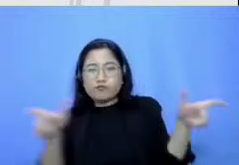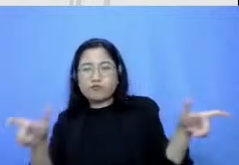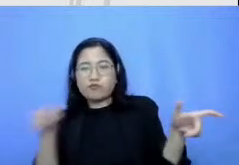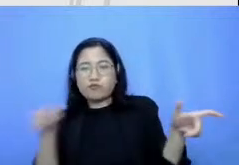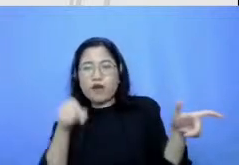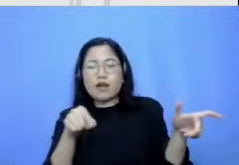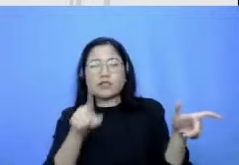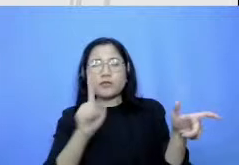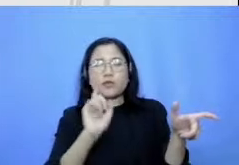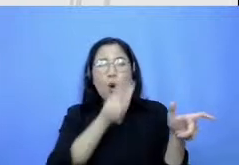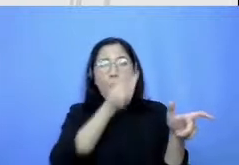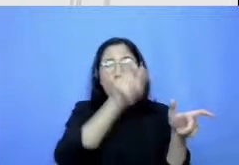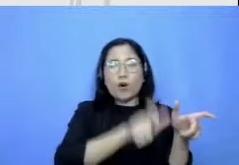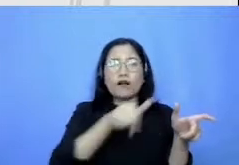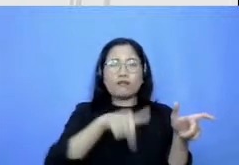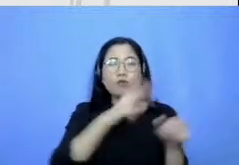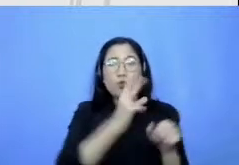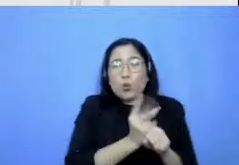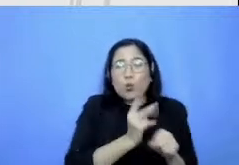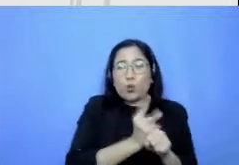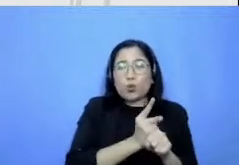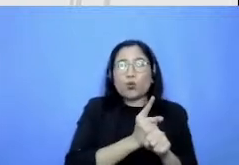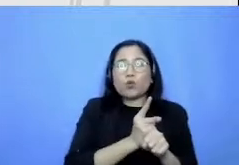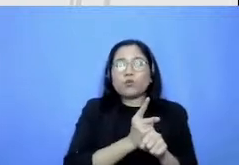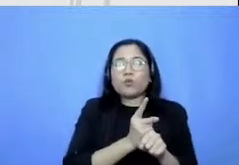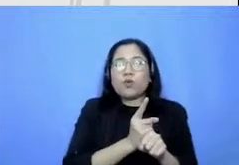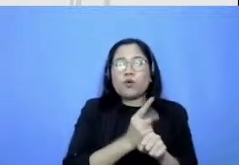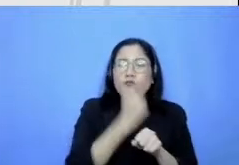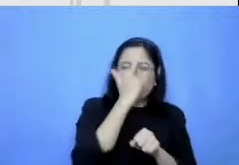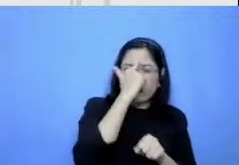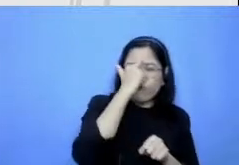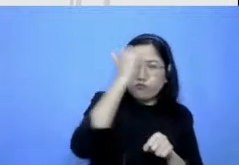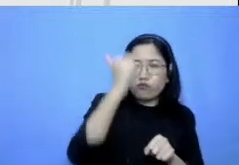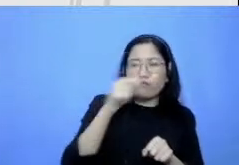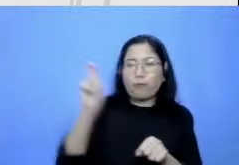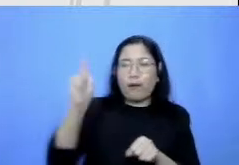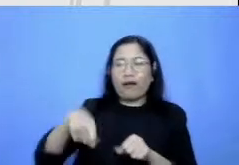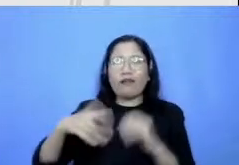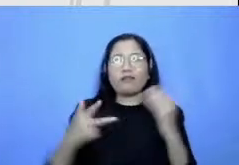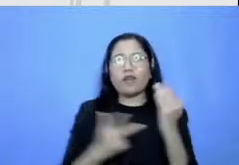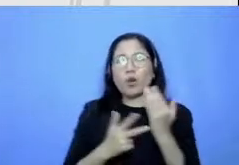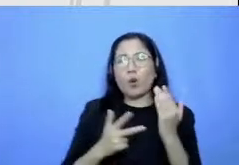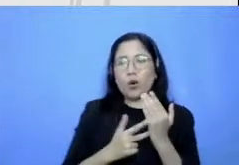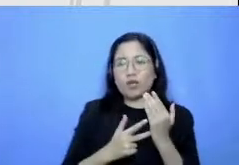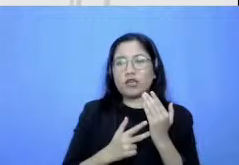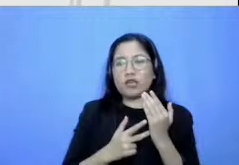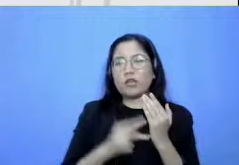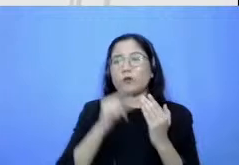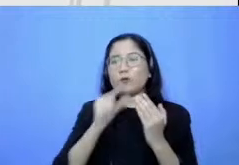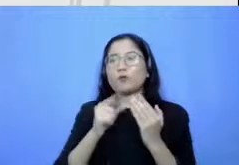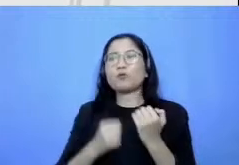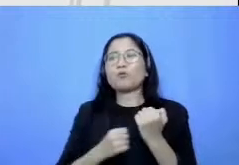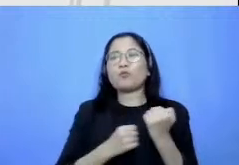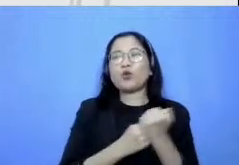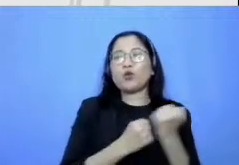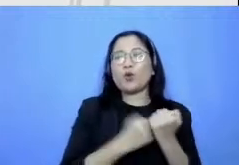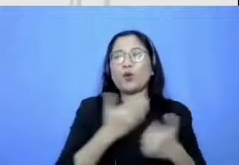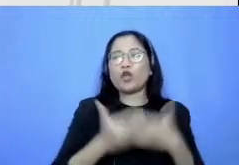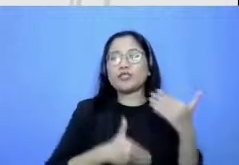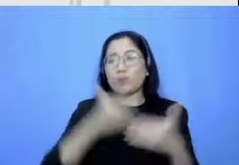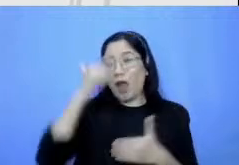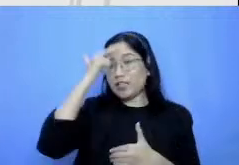a teacher uses technology to support the learning process here the key word